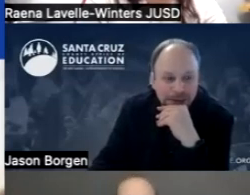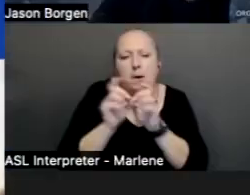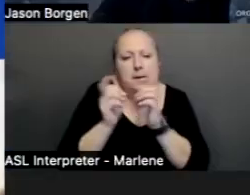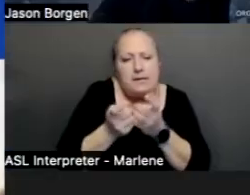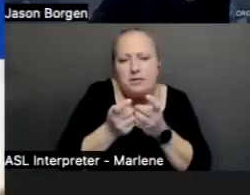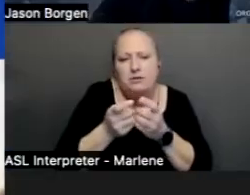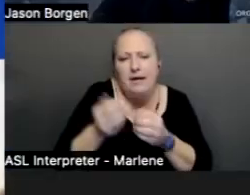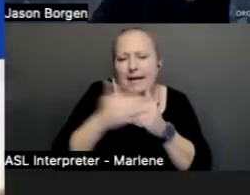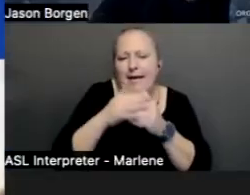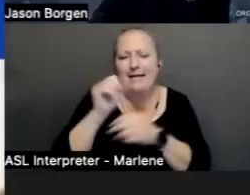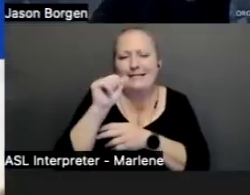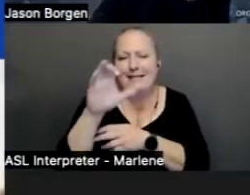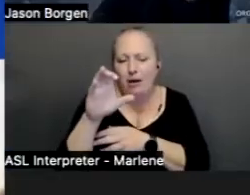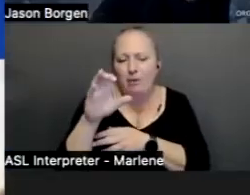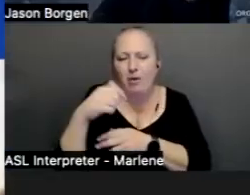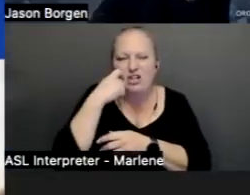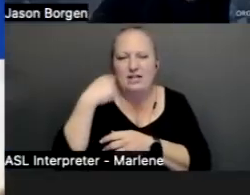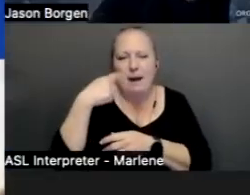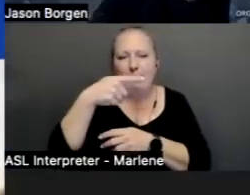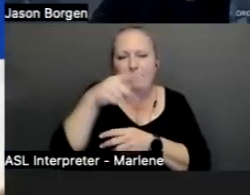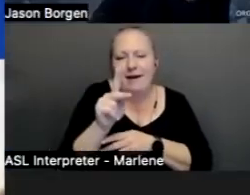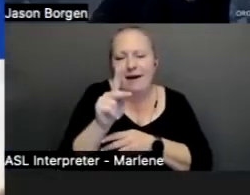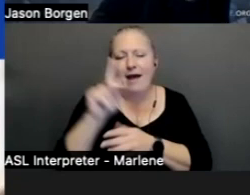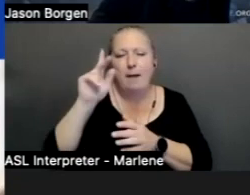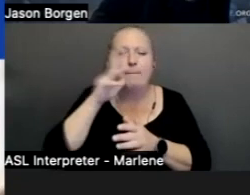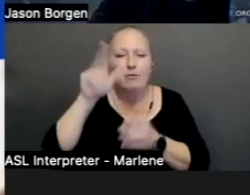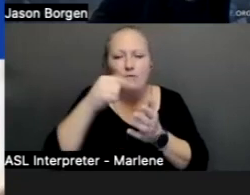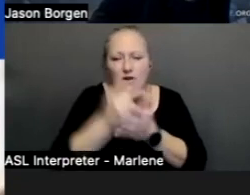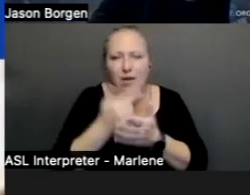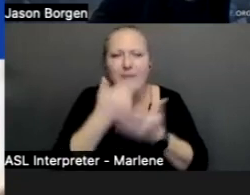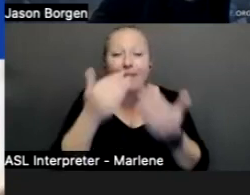by Sacramento. We actually had our PK parent graduation last week, so thank you. Go PK